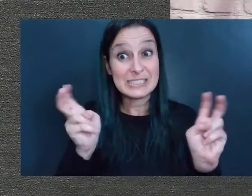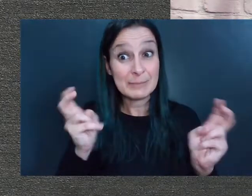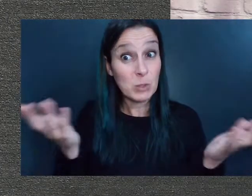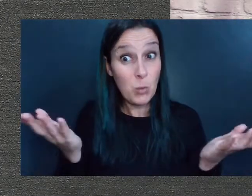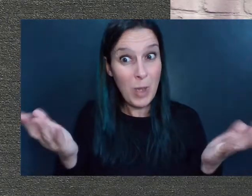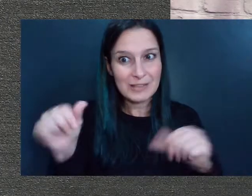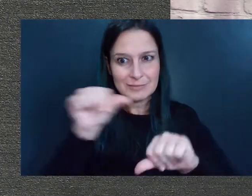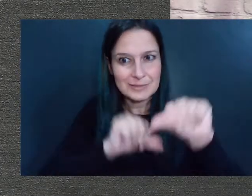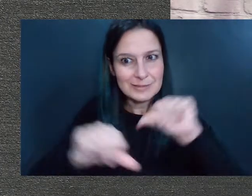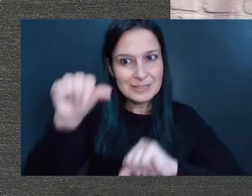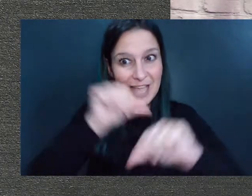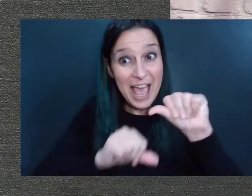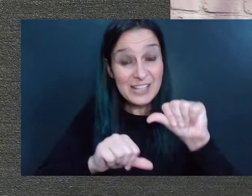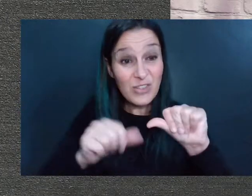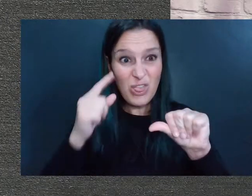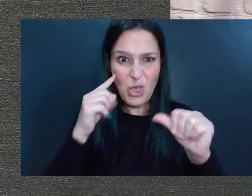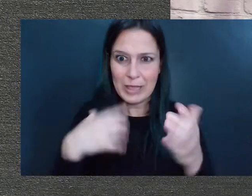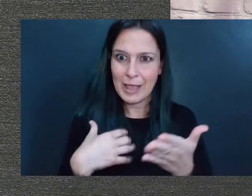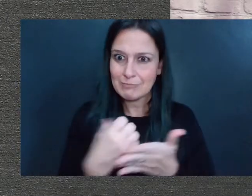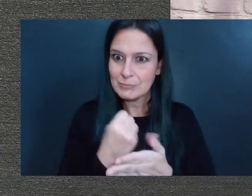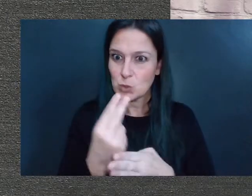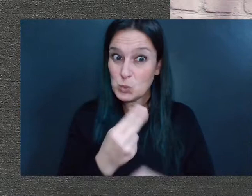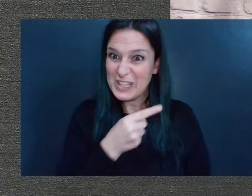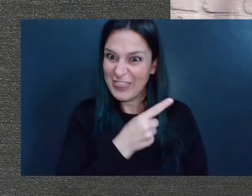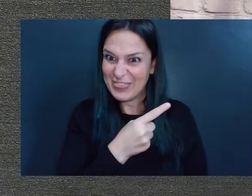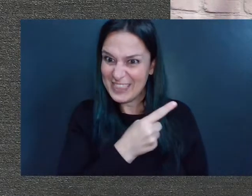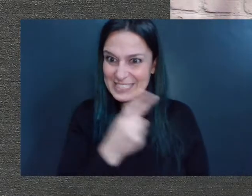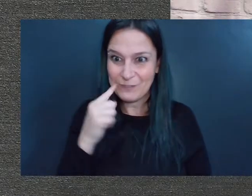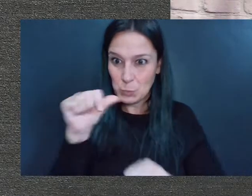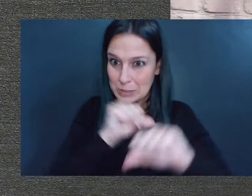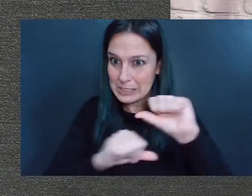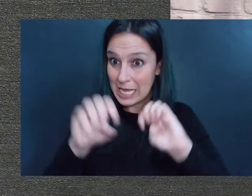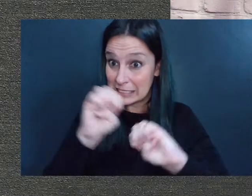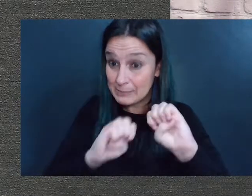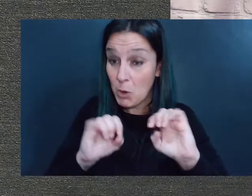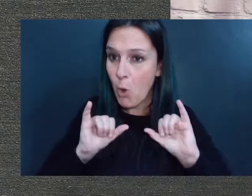and he thought we could use this in a science experiment. What a good idea mouse?